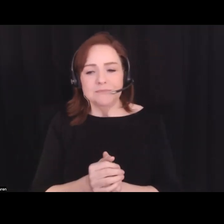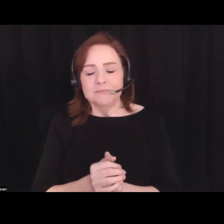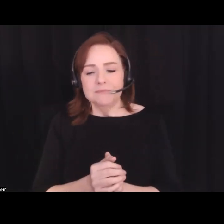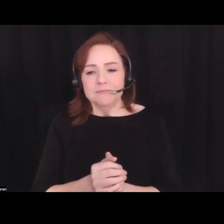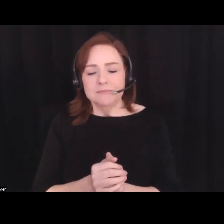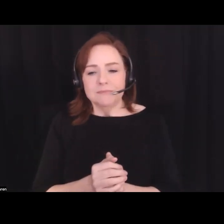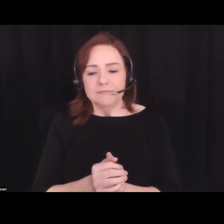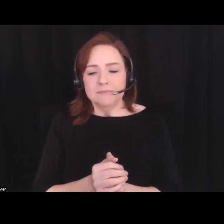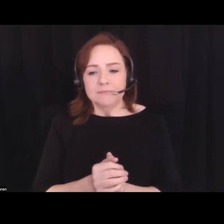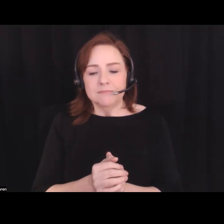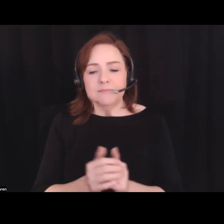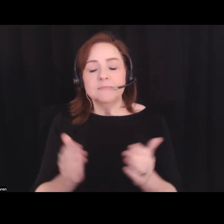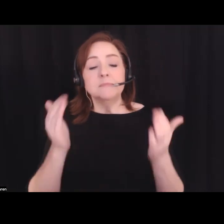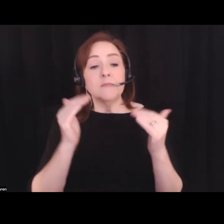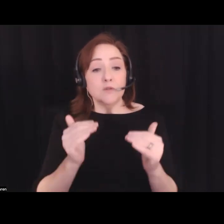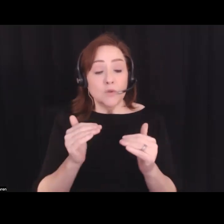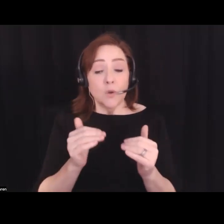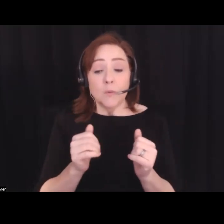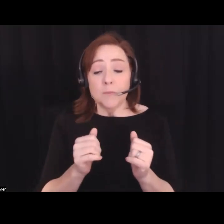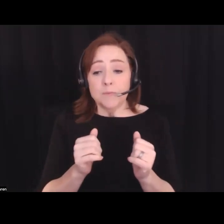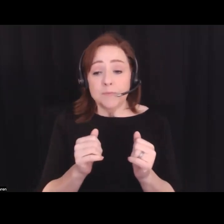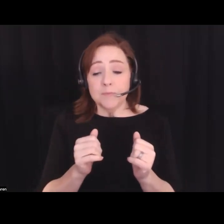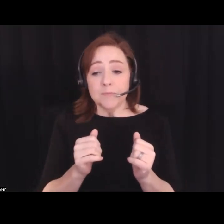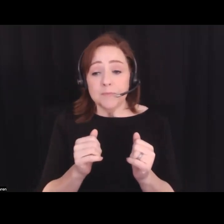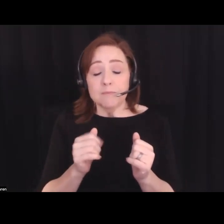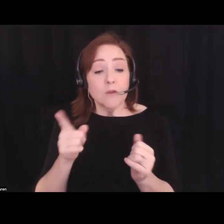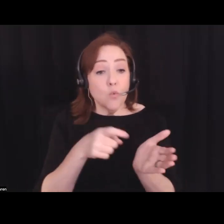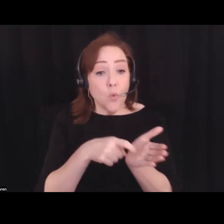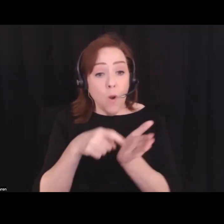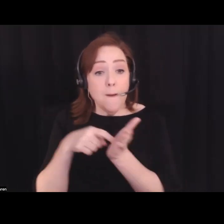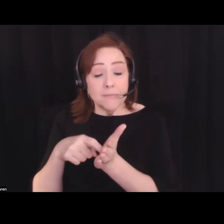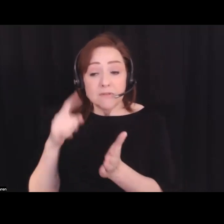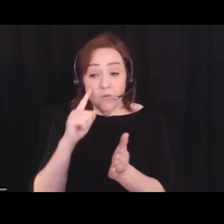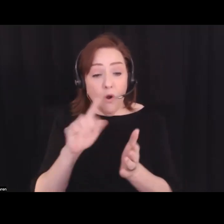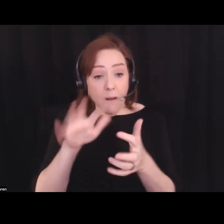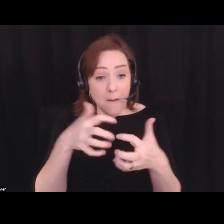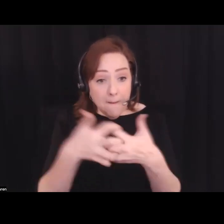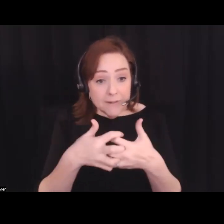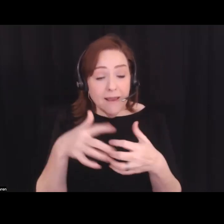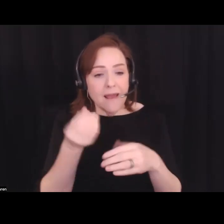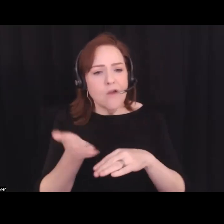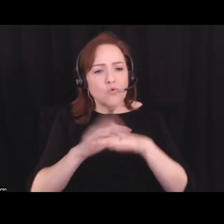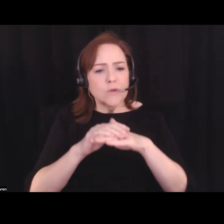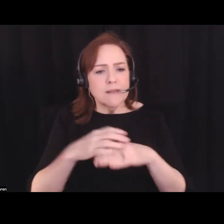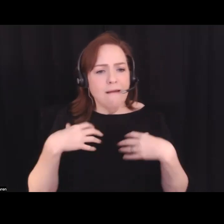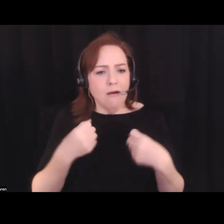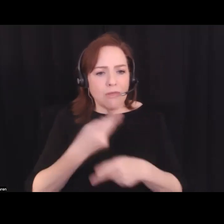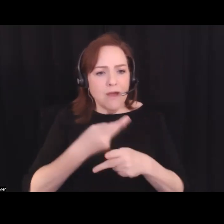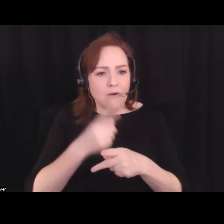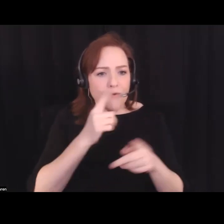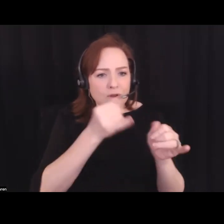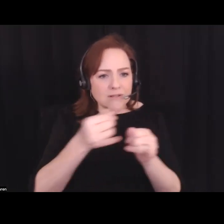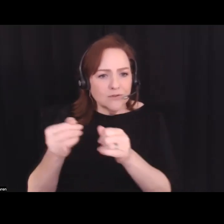the requirements for accommodating and increasing health care for individuals with disability that